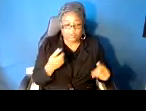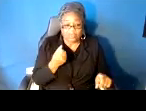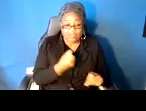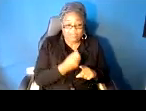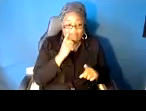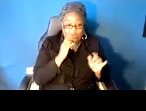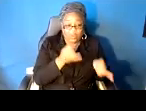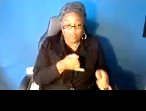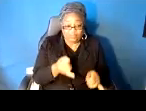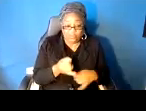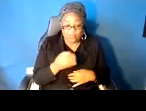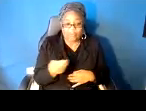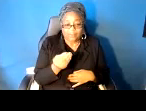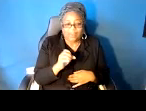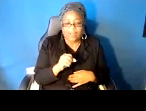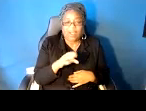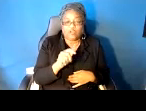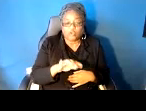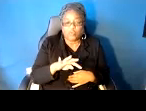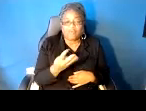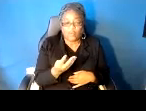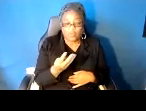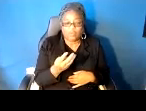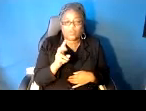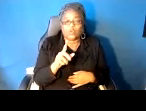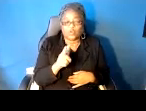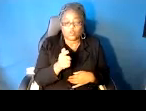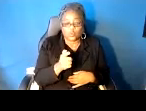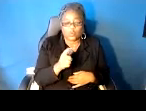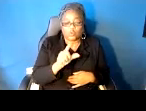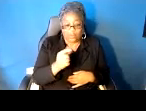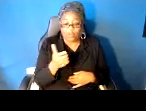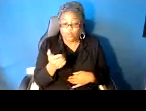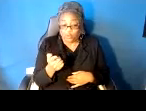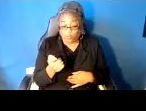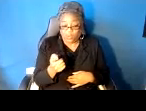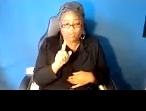is Monday, October 4th, 2021, and you must submit your application